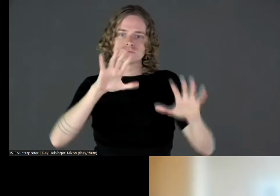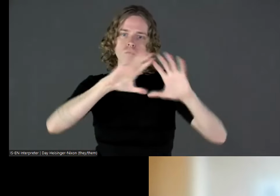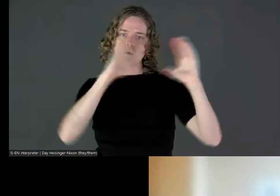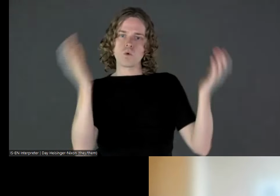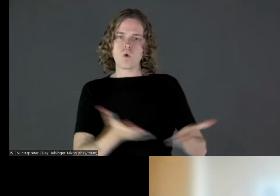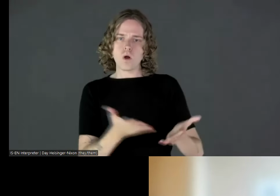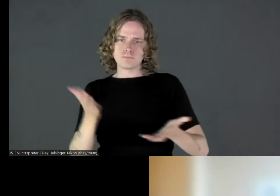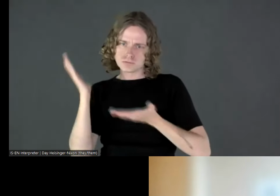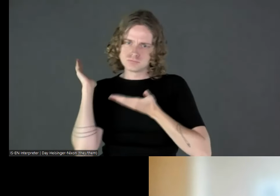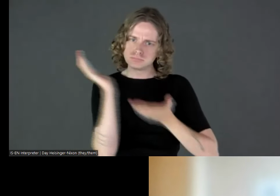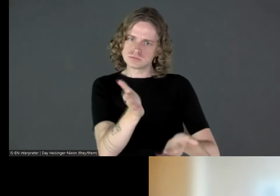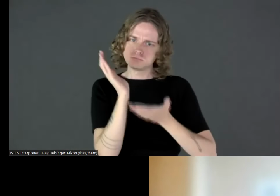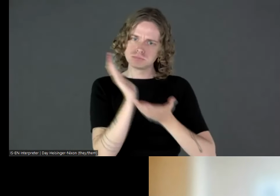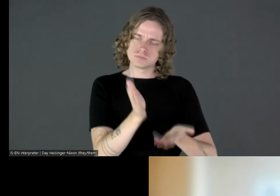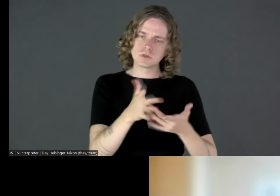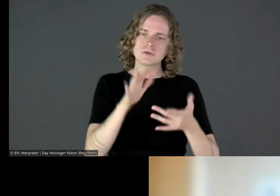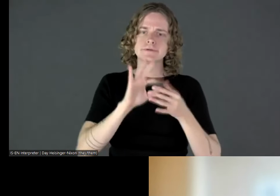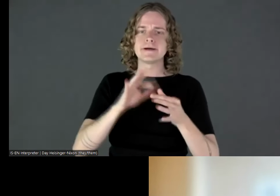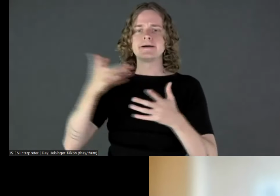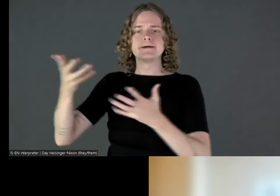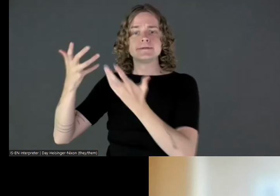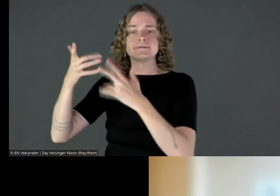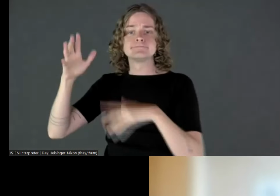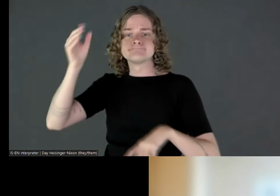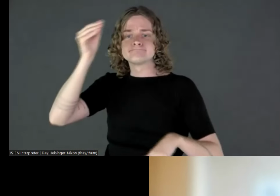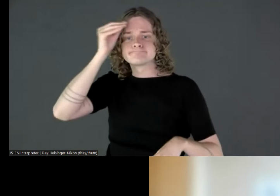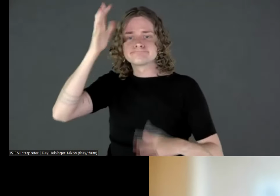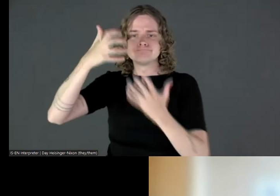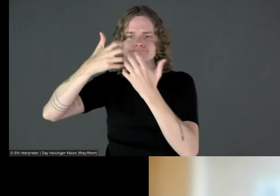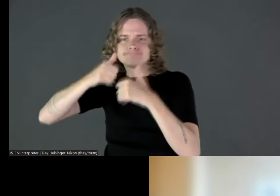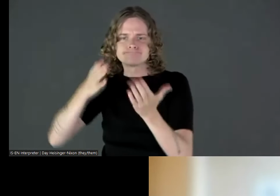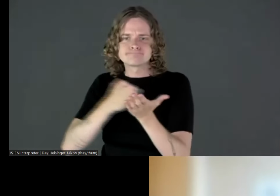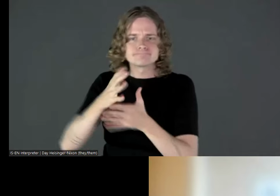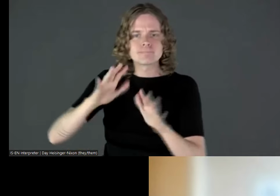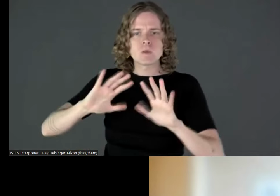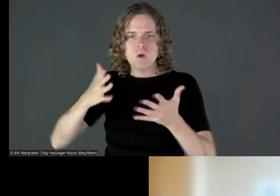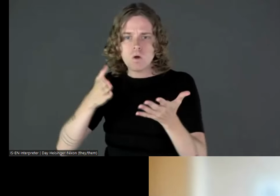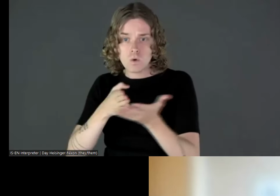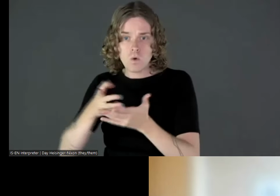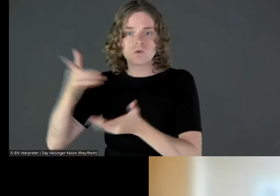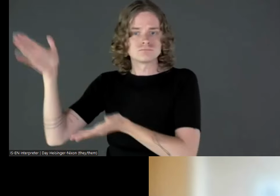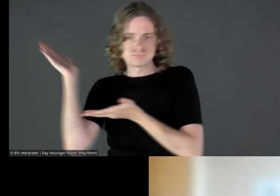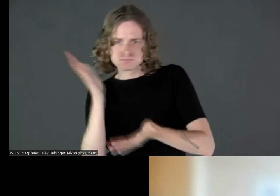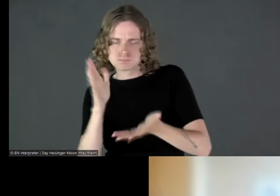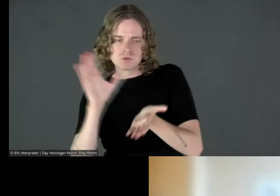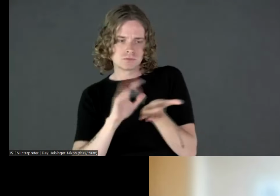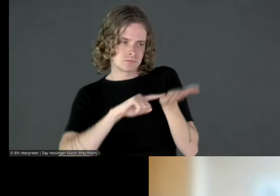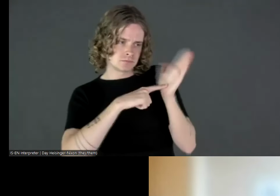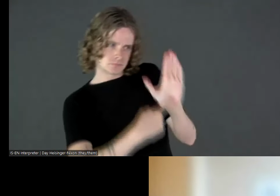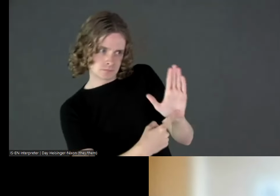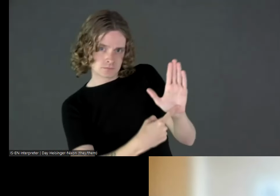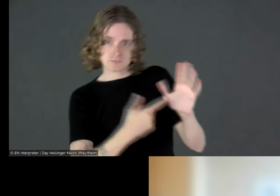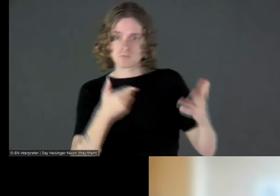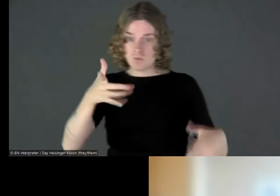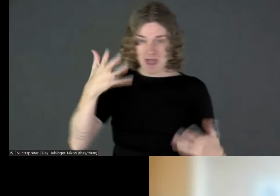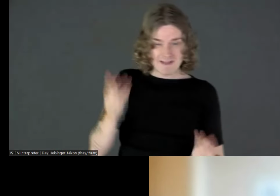Thank you for the important question. The biggest problem in Ukraine is people were